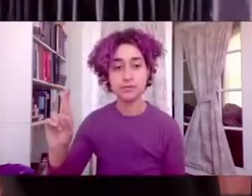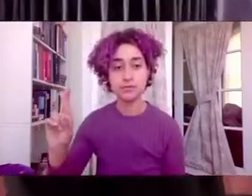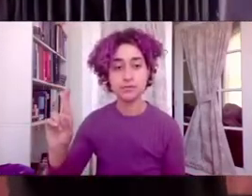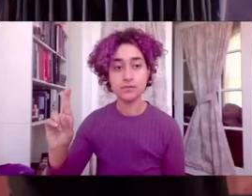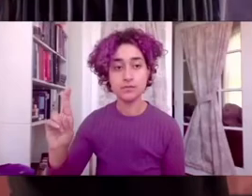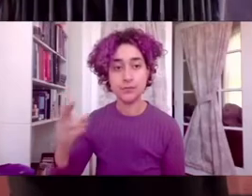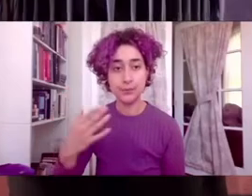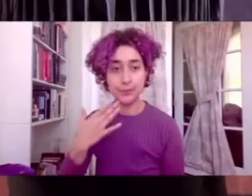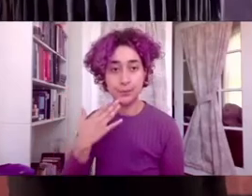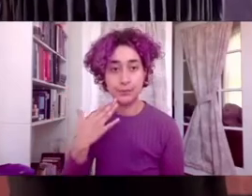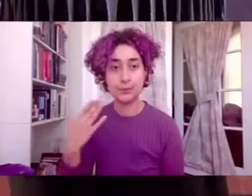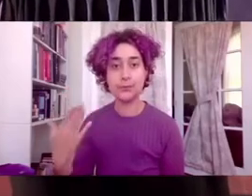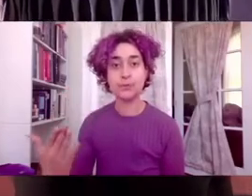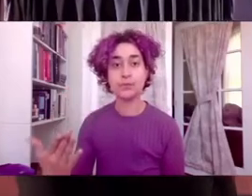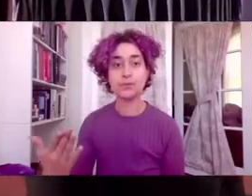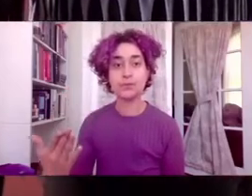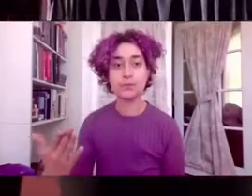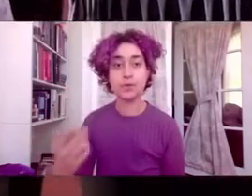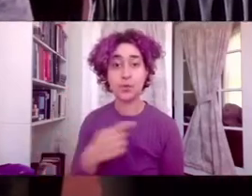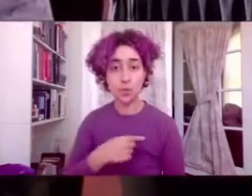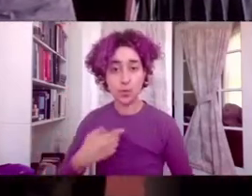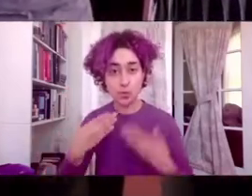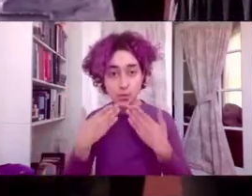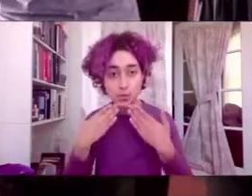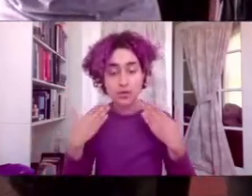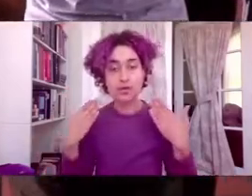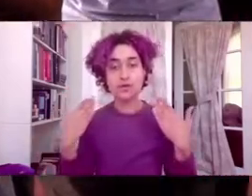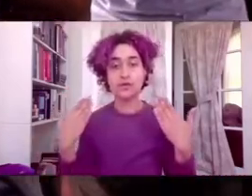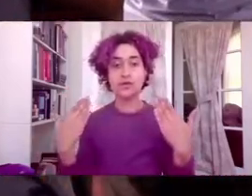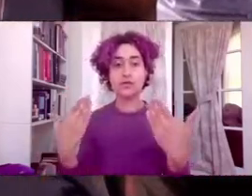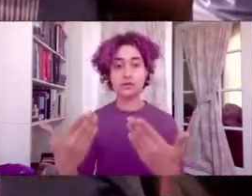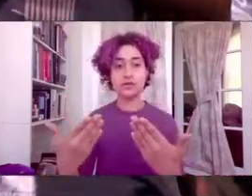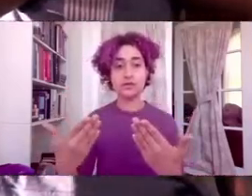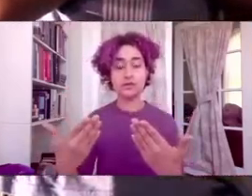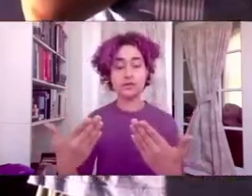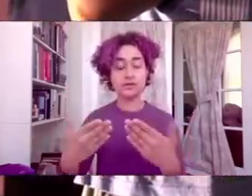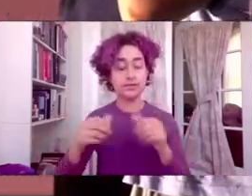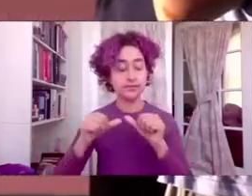We thank you.